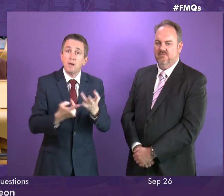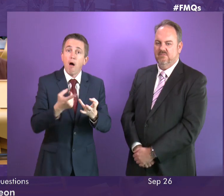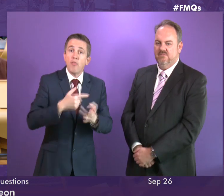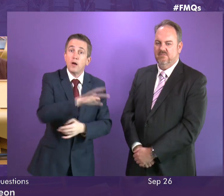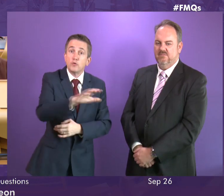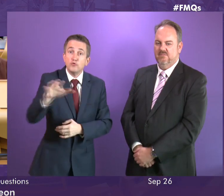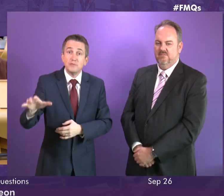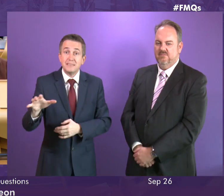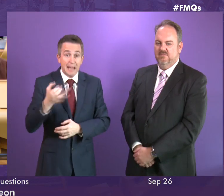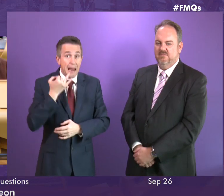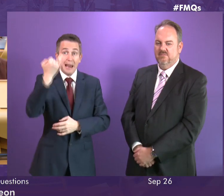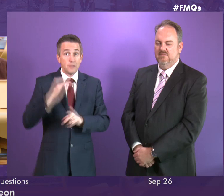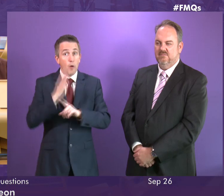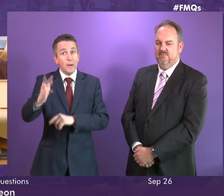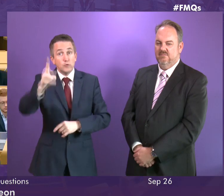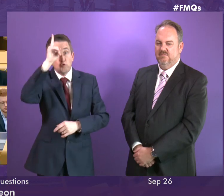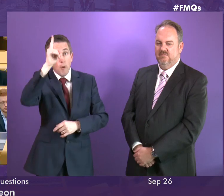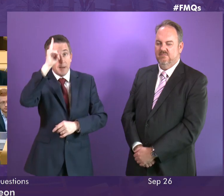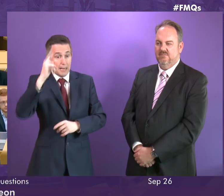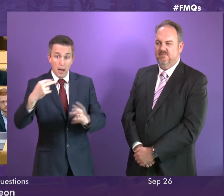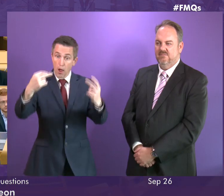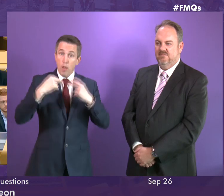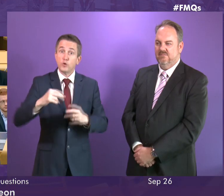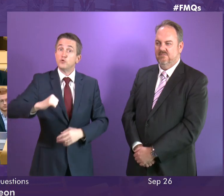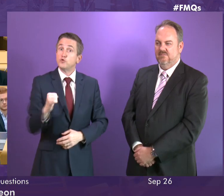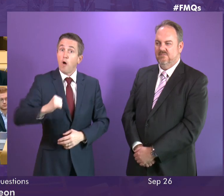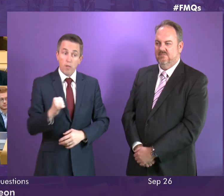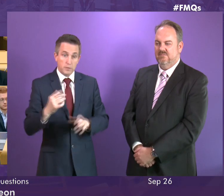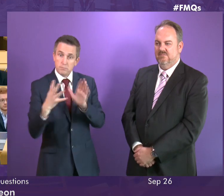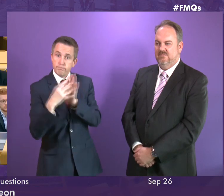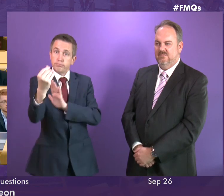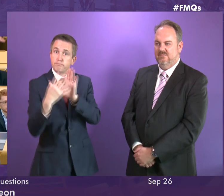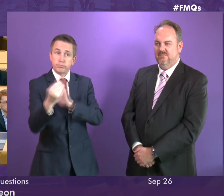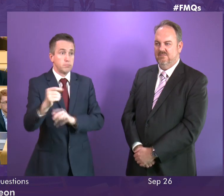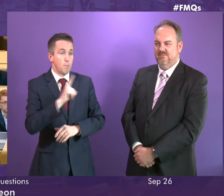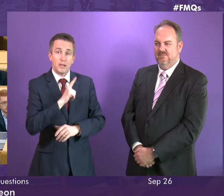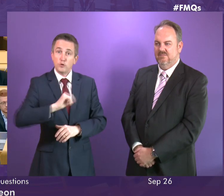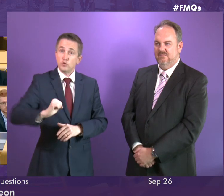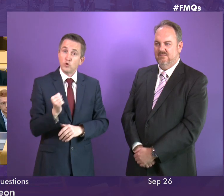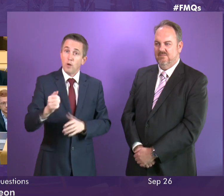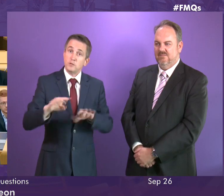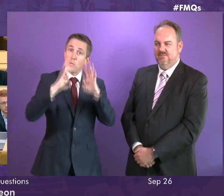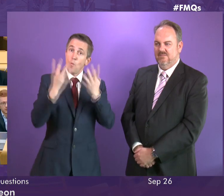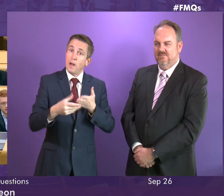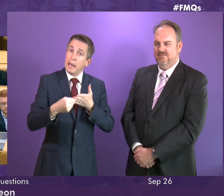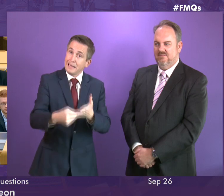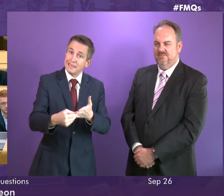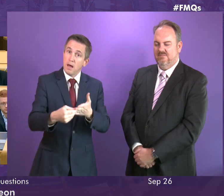climate change, most of them, including Germany last week, are looking to Scotland because they see Scotland as the world leader, not just in the targets that we are setting, but